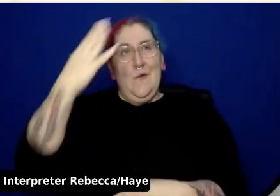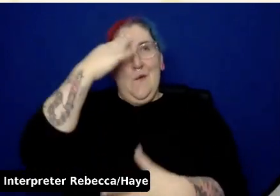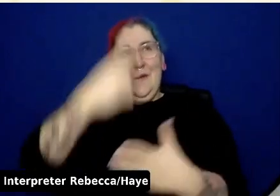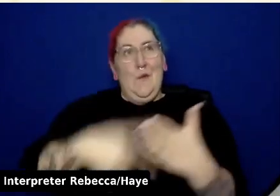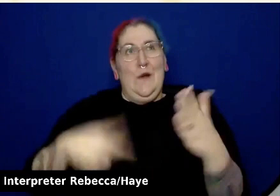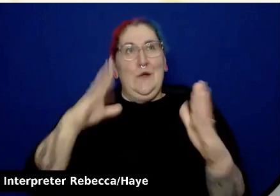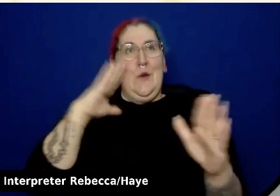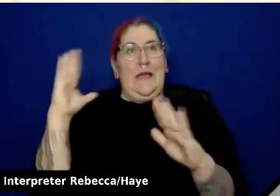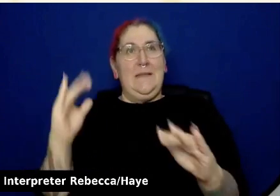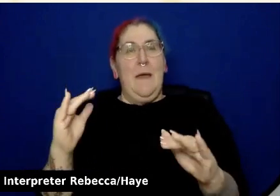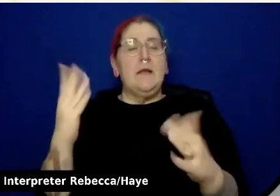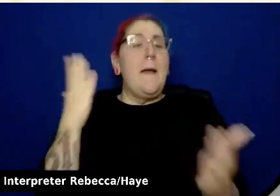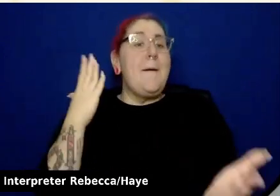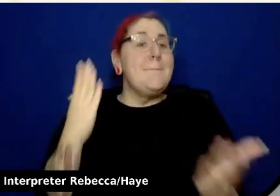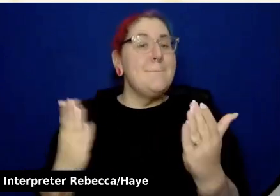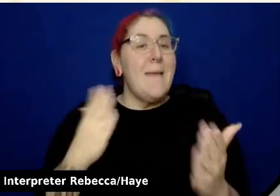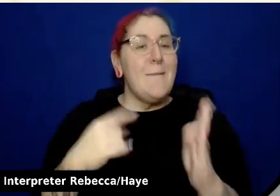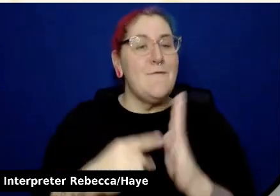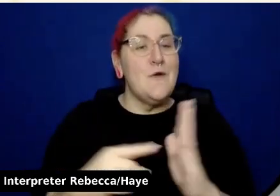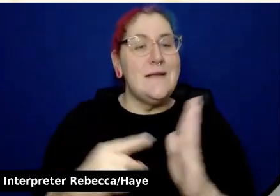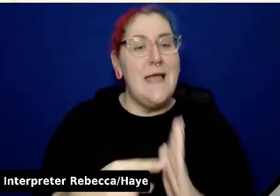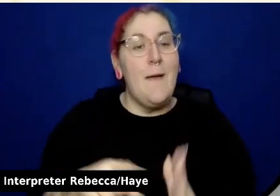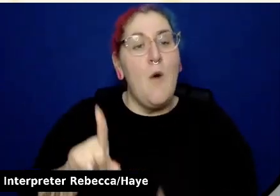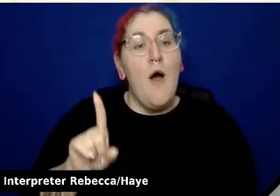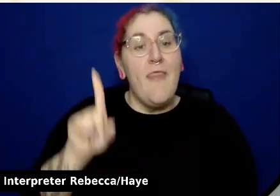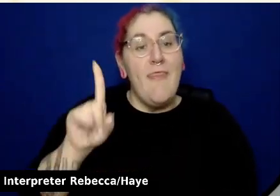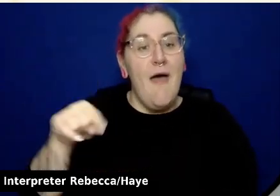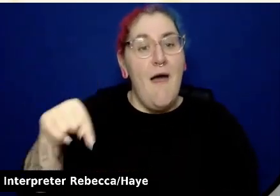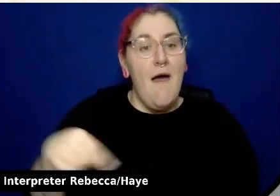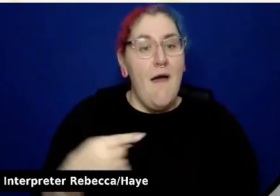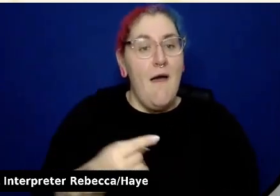But when this doesn't happen, they feel confused and disoriented.